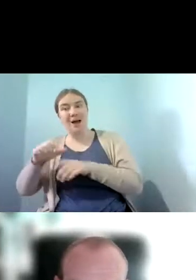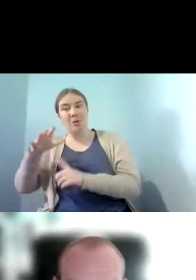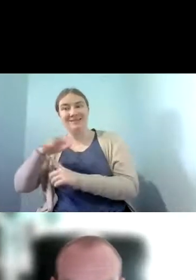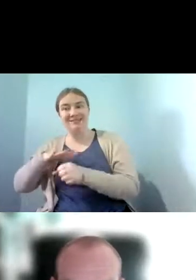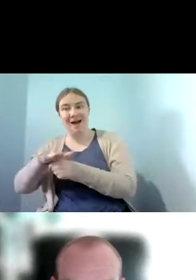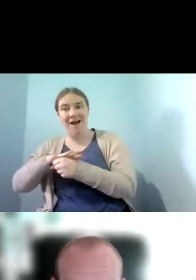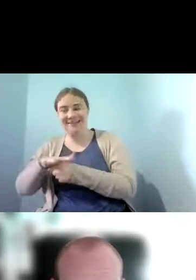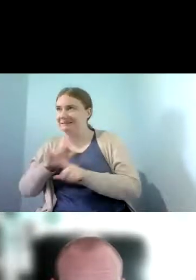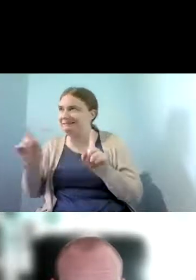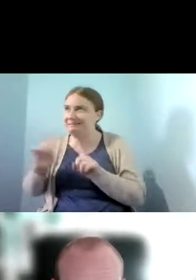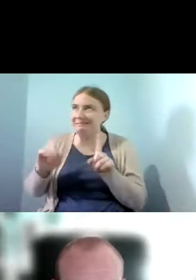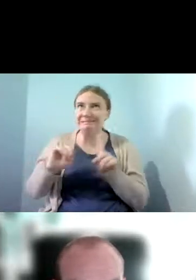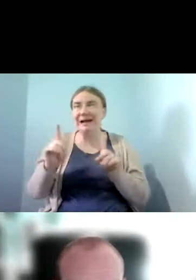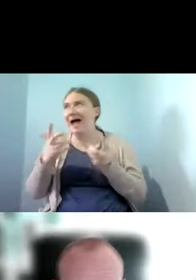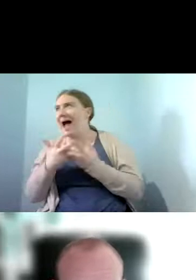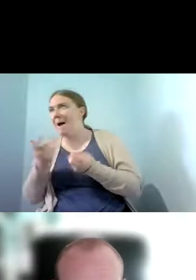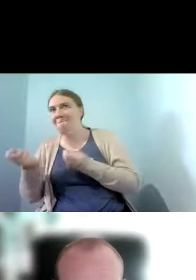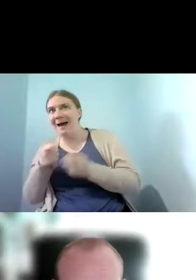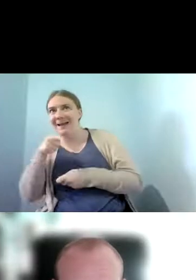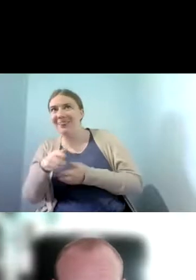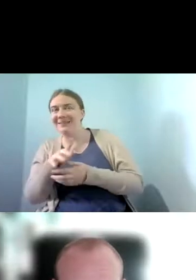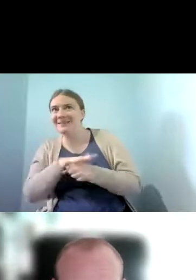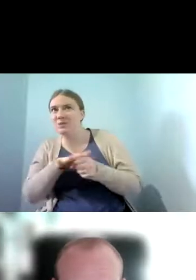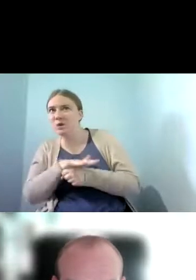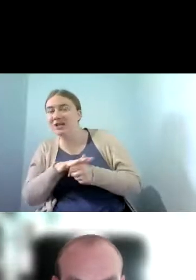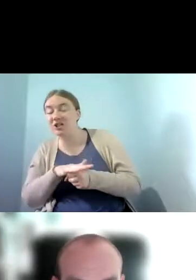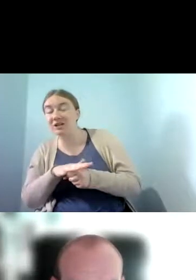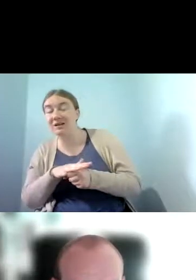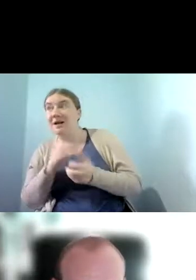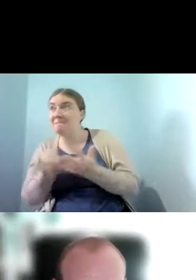work out how best to manage this and the other works to ensure that they remained covid secure